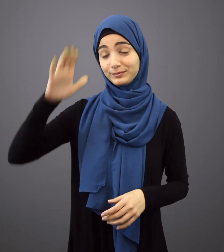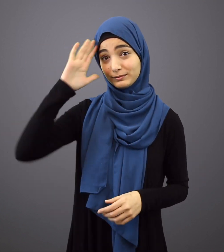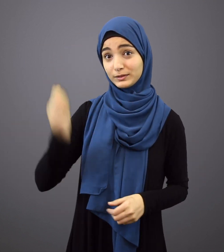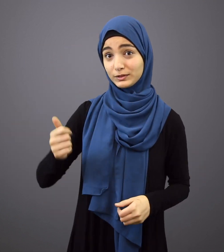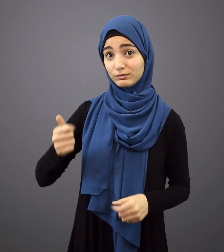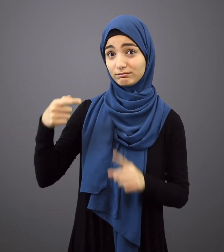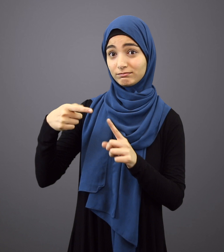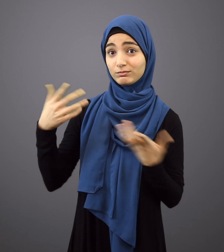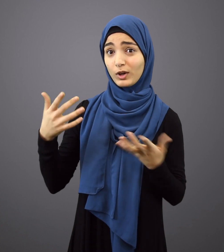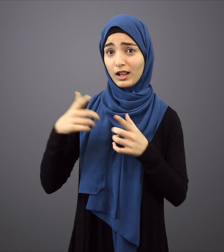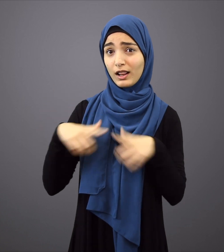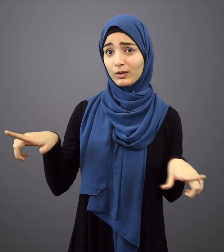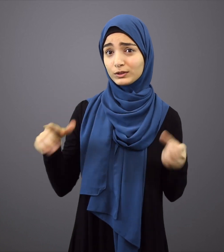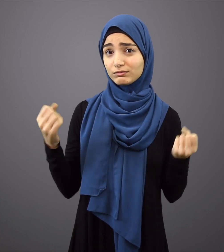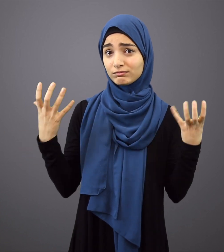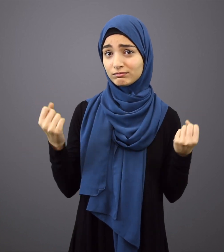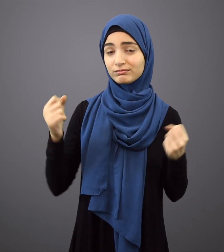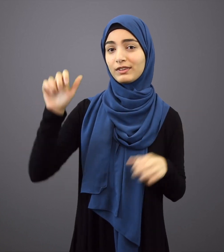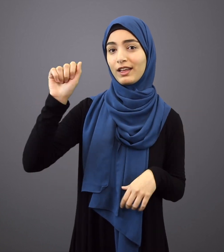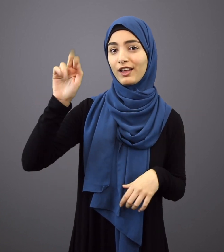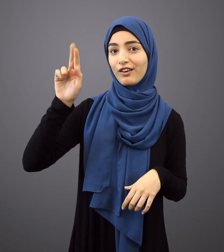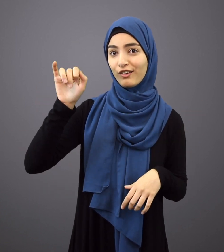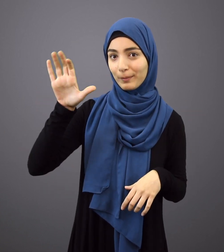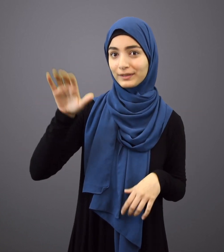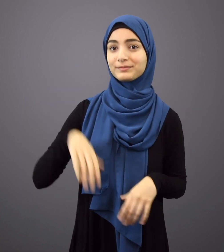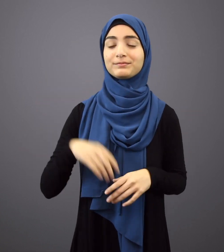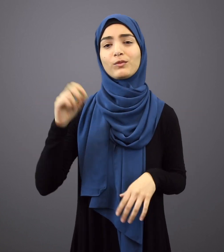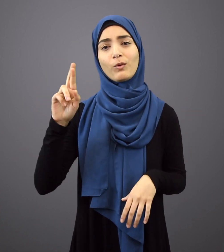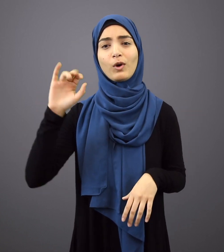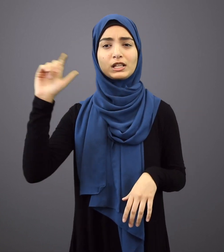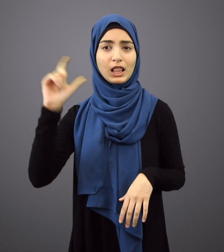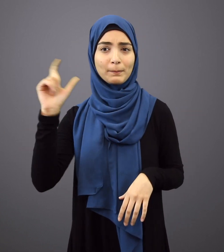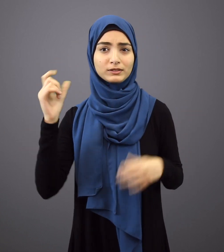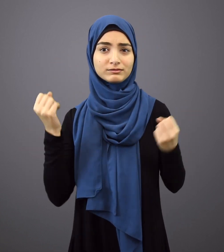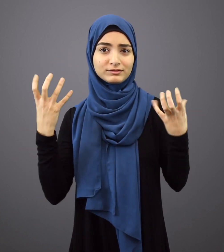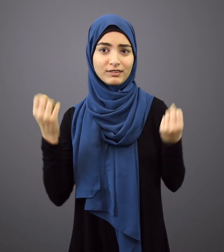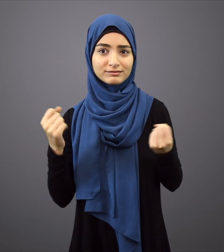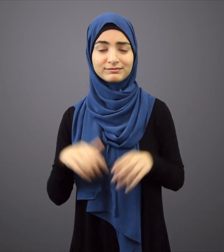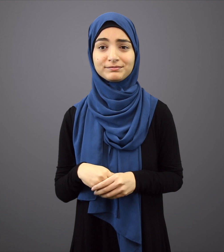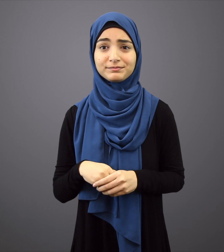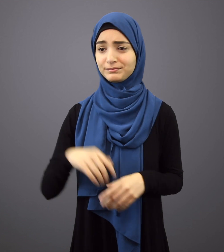What language is Assalaamu Alaikum? Arabic (or Islamic sign language)